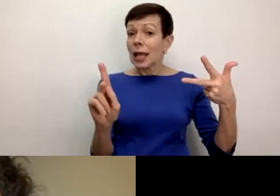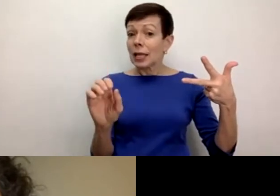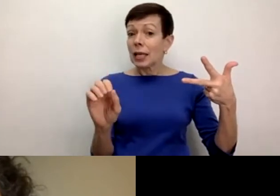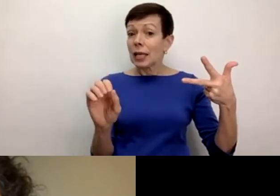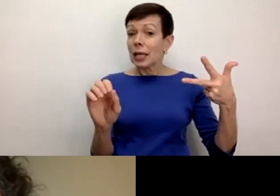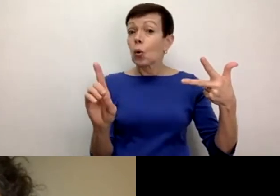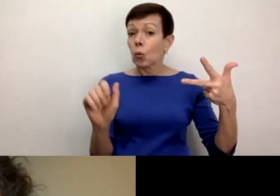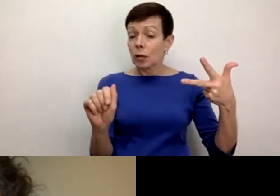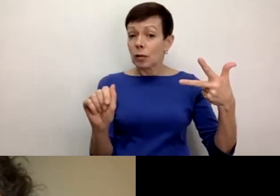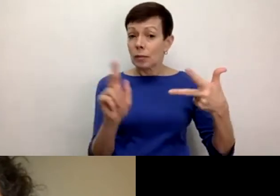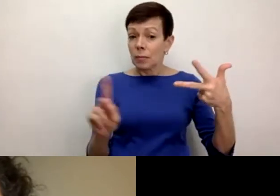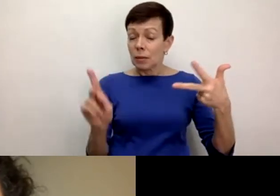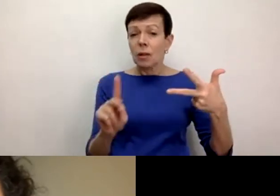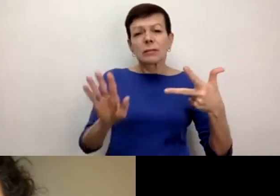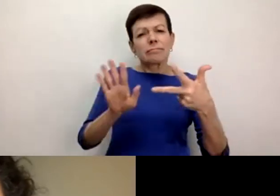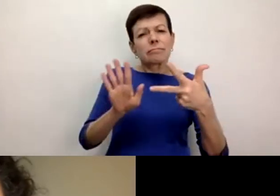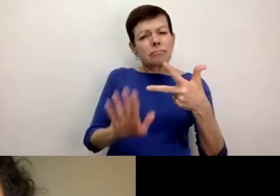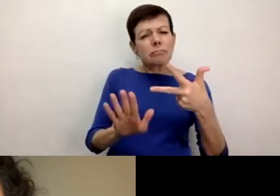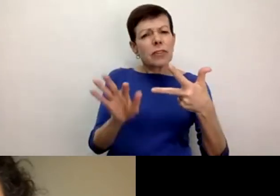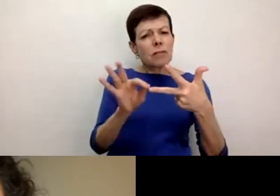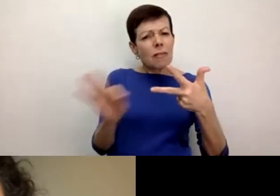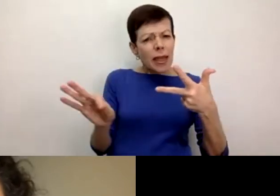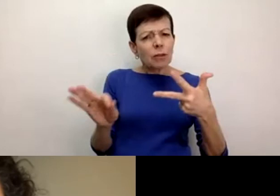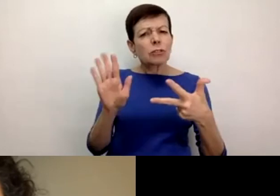And the Stoney Nakoda is located near Canmore.